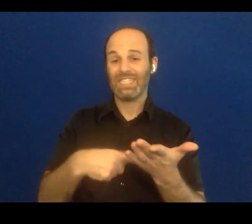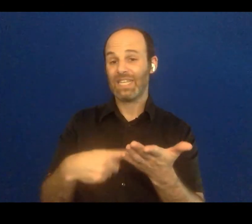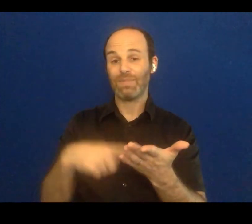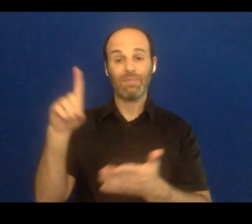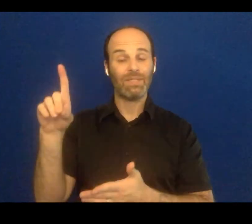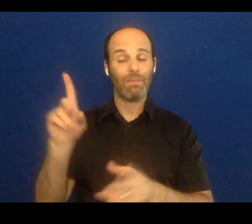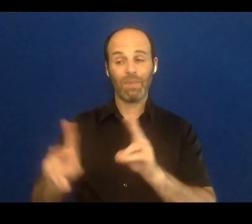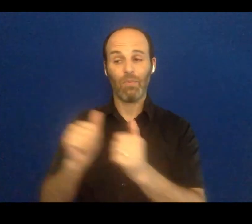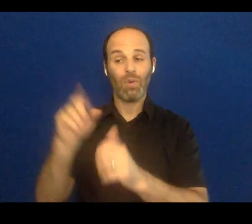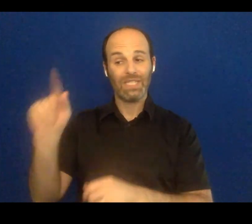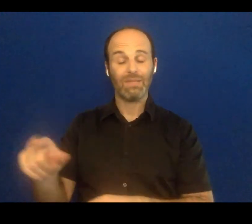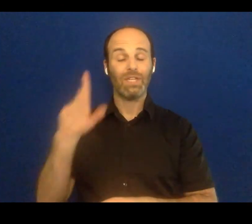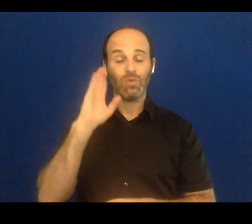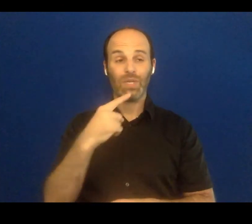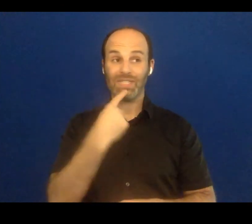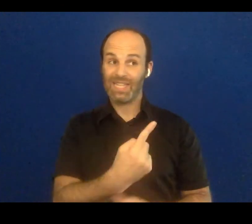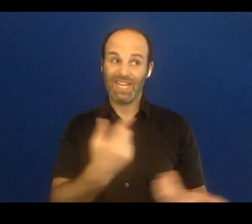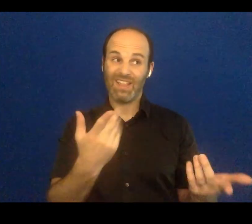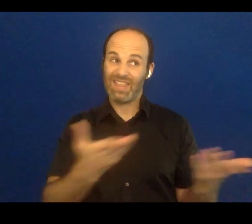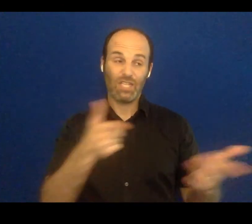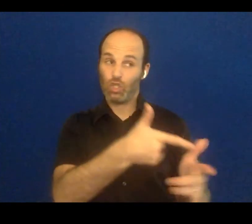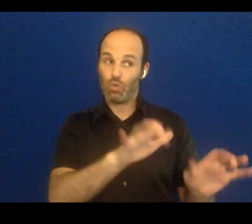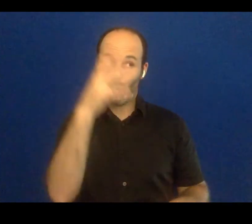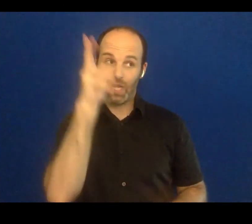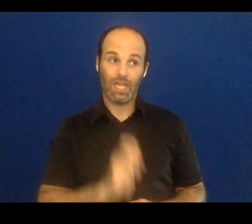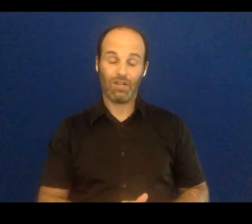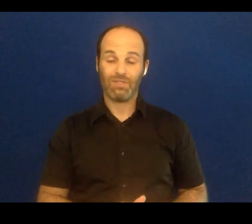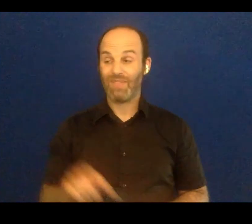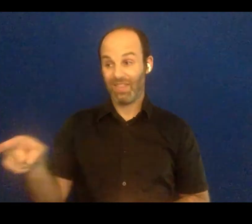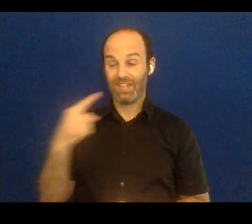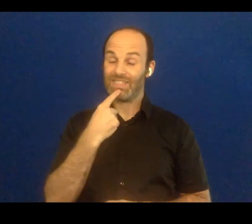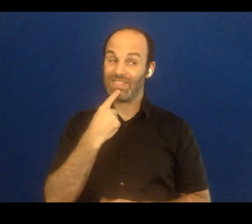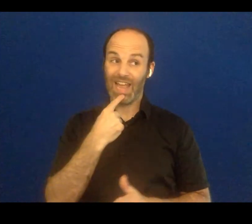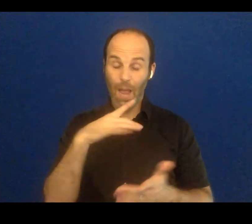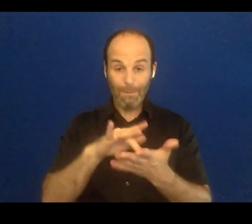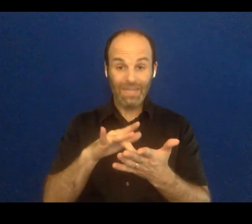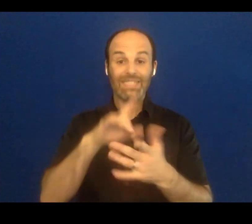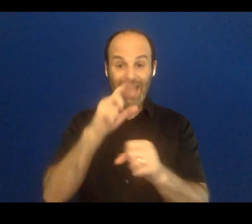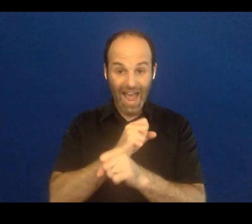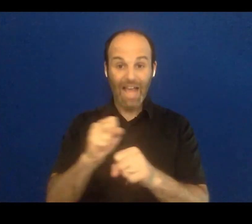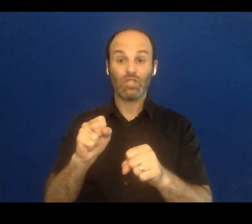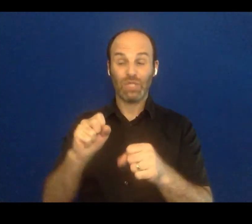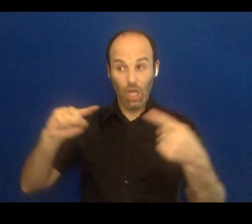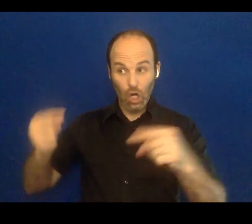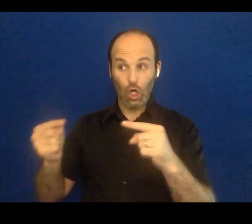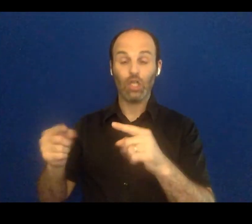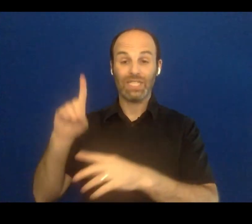TELL YOU THINGS THAT YOU DON'T WANT TO HEAR. THEY'LL TELL YOU HOW MEDICINE IS HARMFUL TO THE DISABILITY